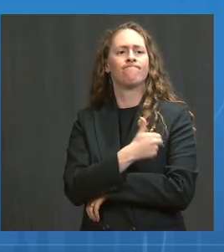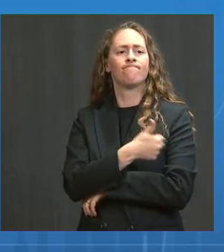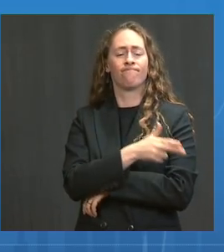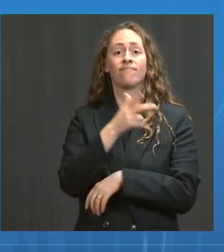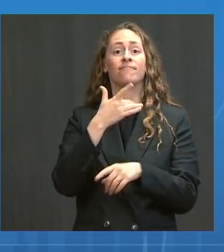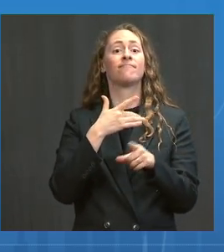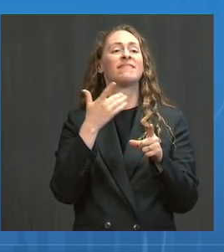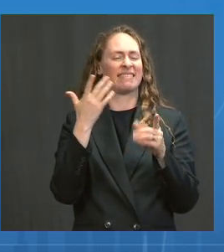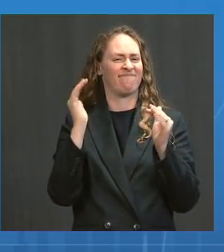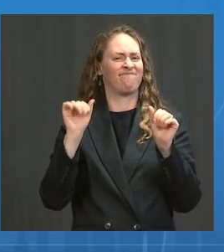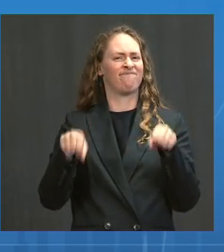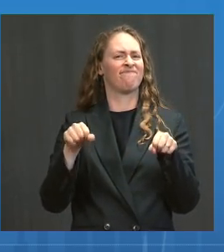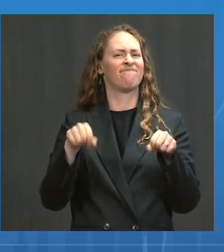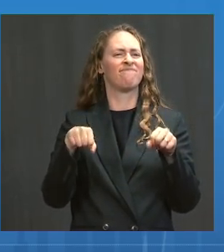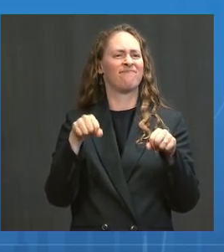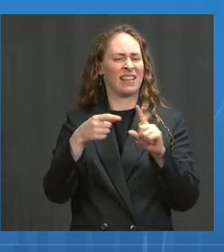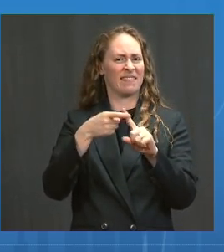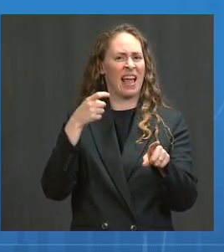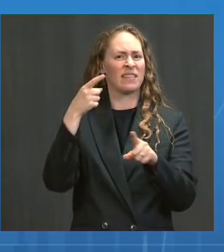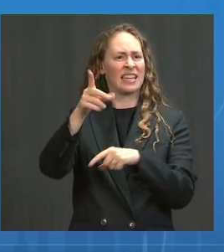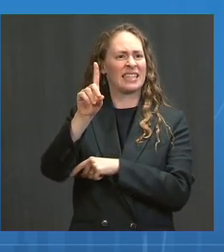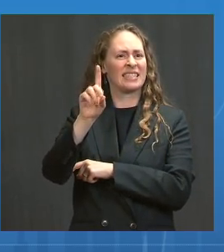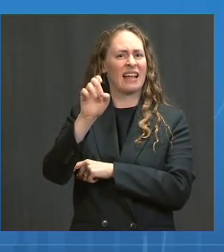and low vaccination rates in these communities.